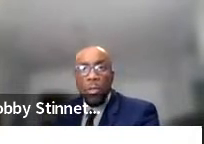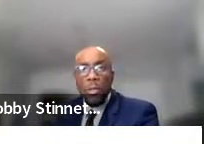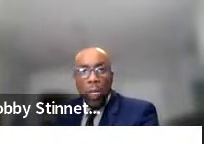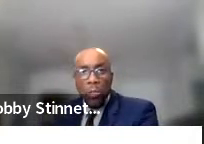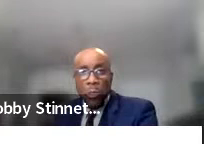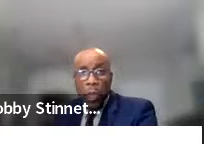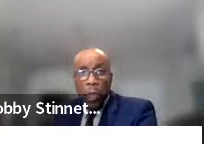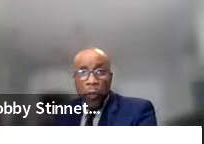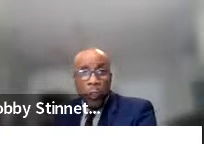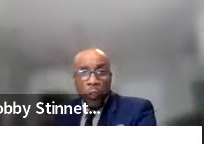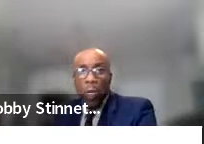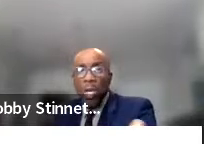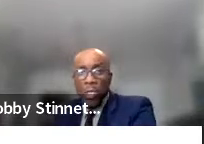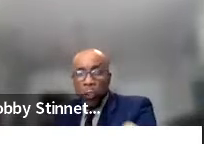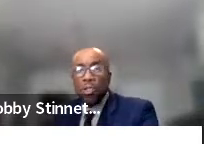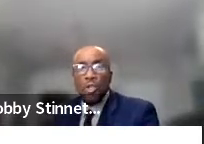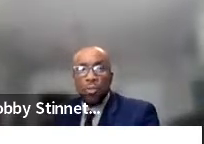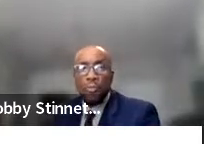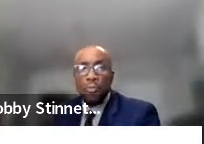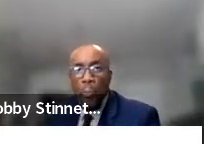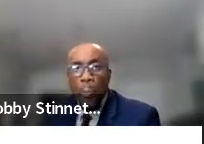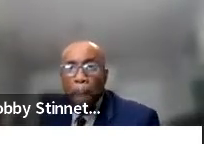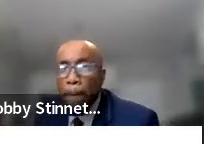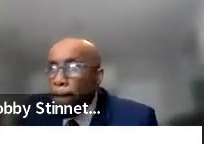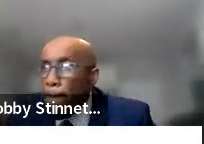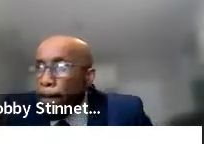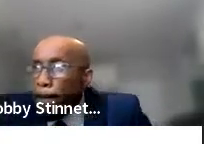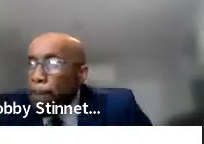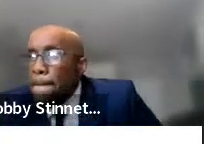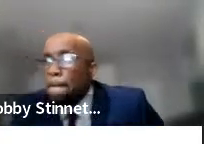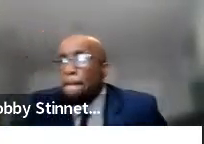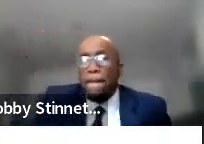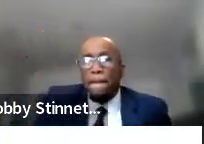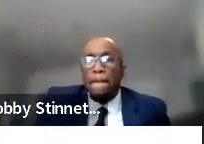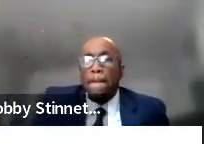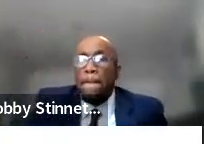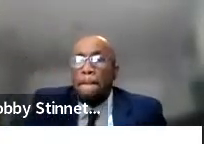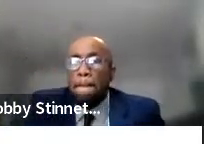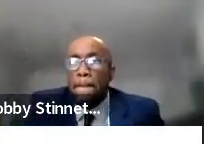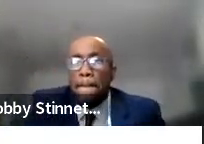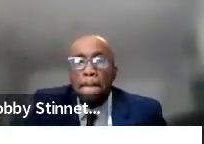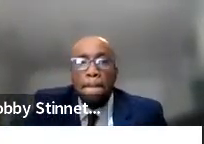Dr. Clive D'Souza, I'll pass it on to you.